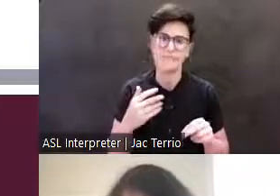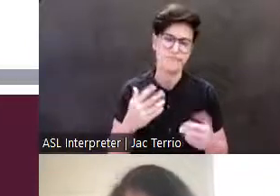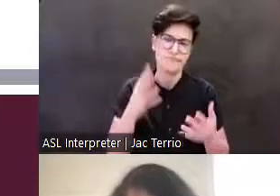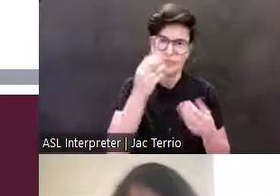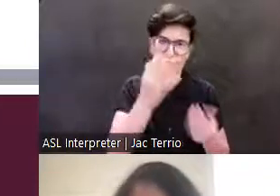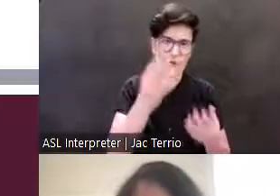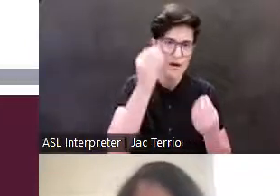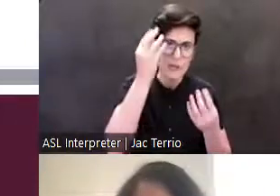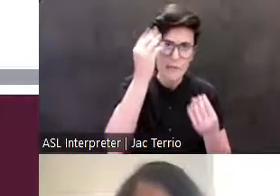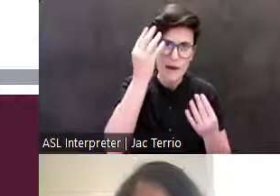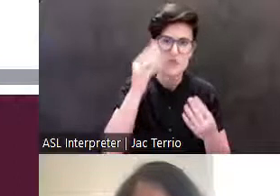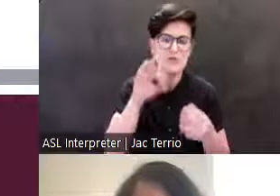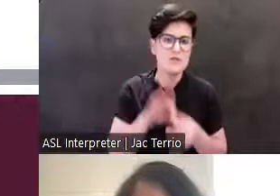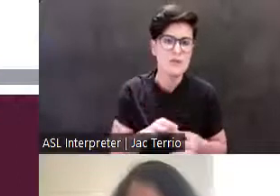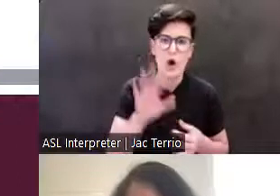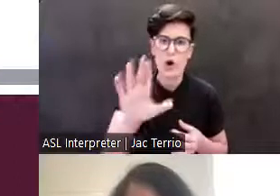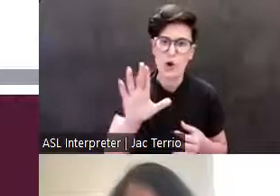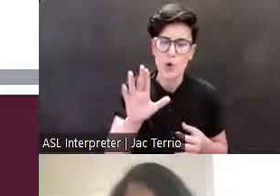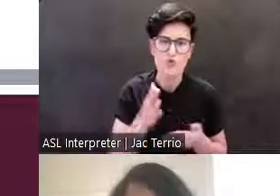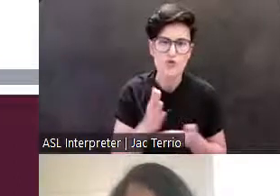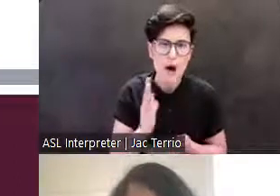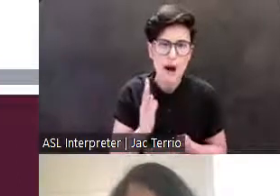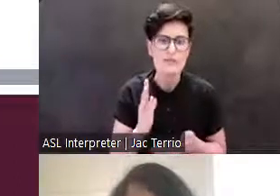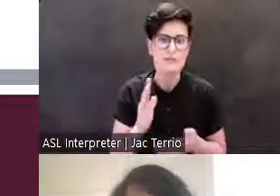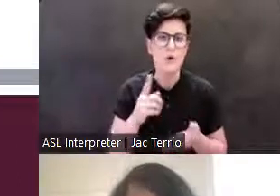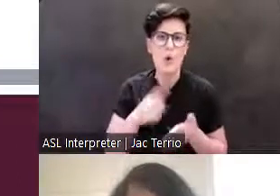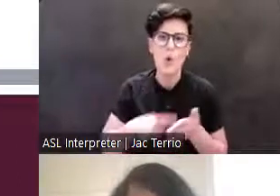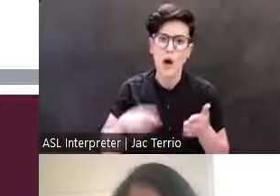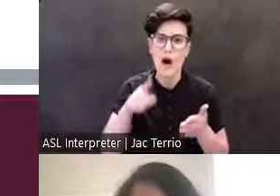are in terms of fair housing.